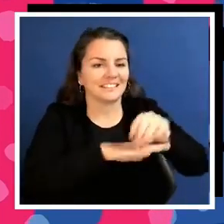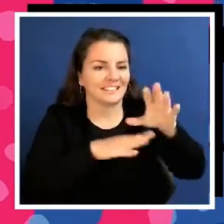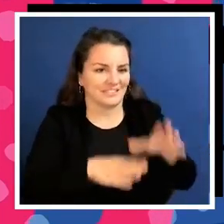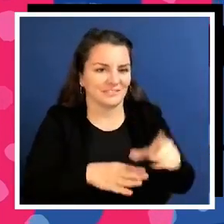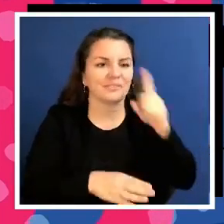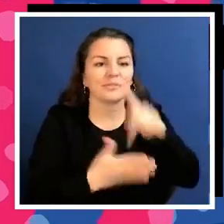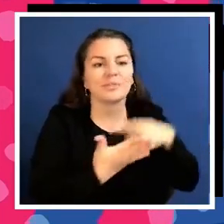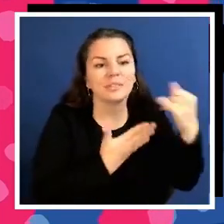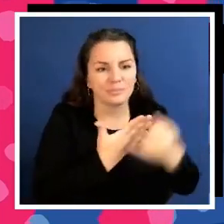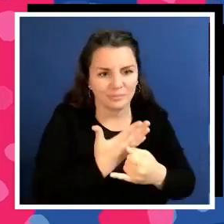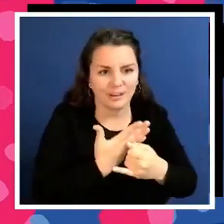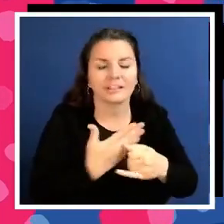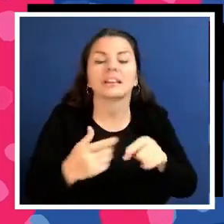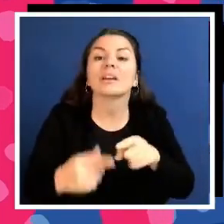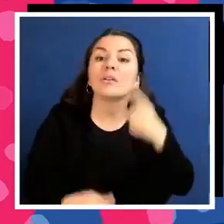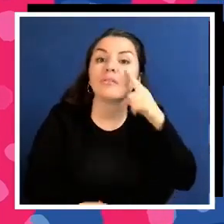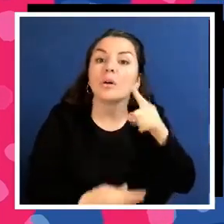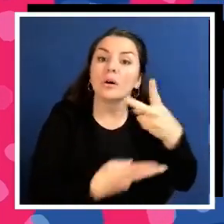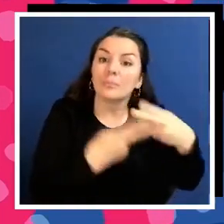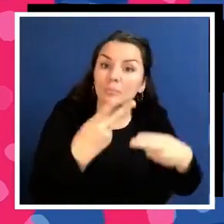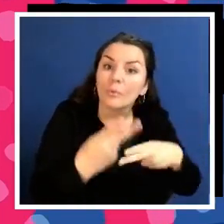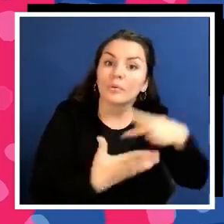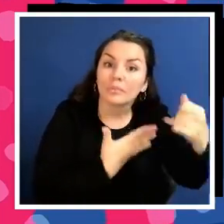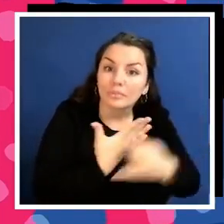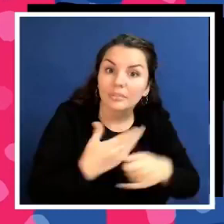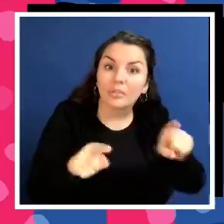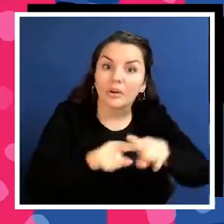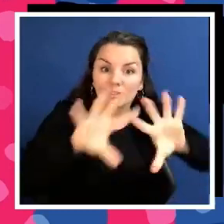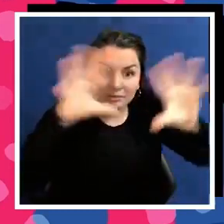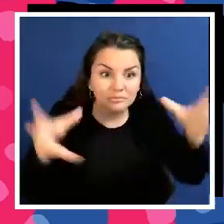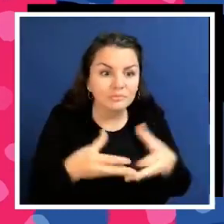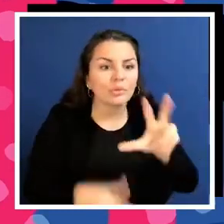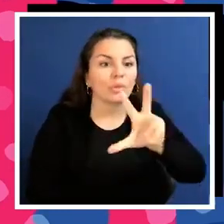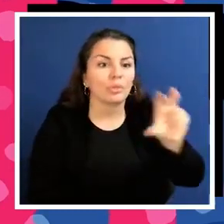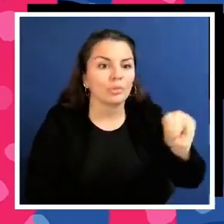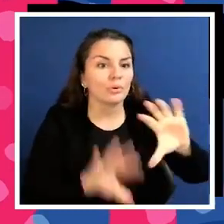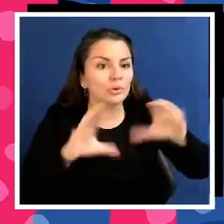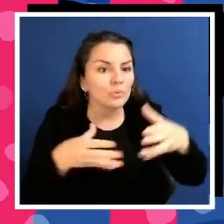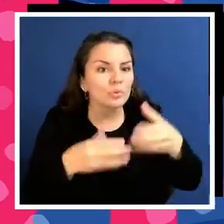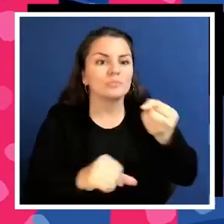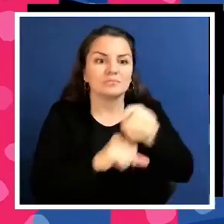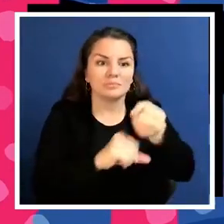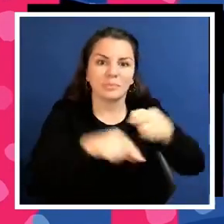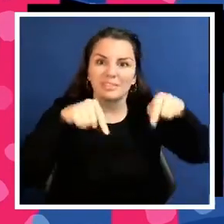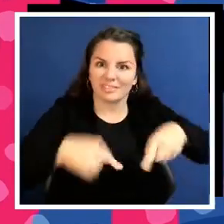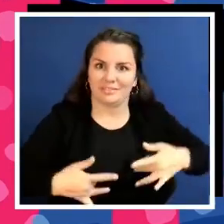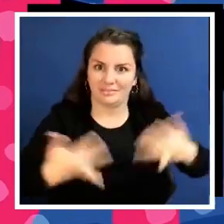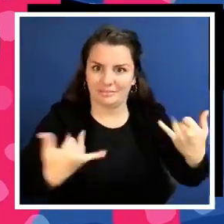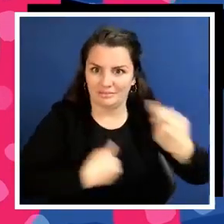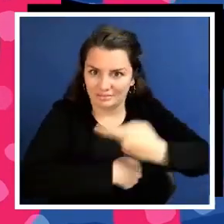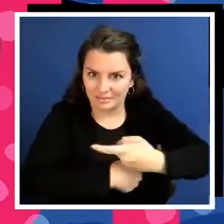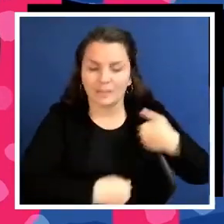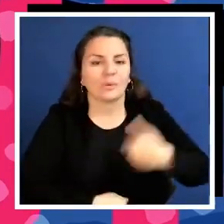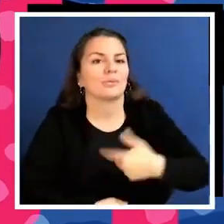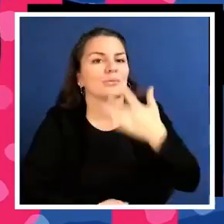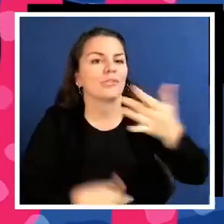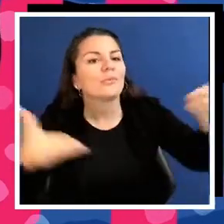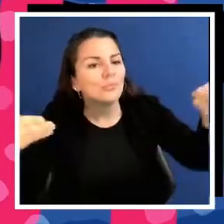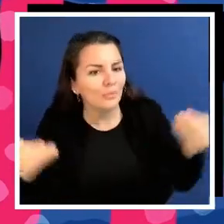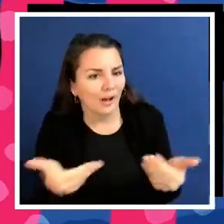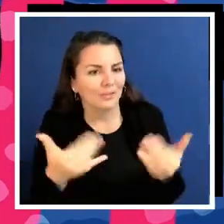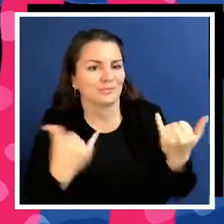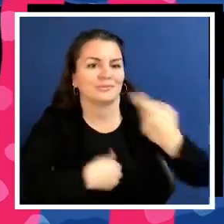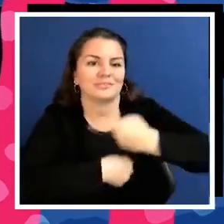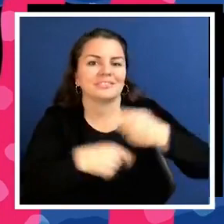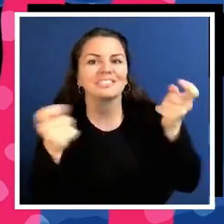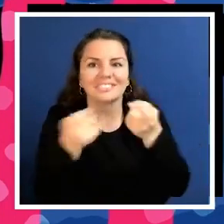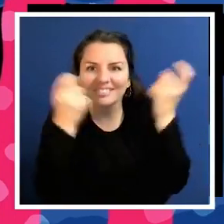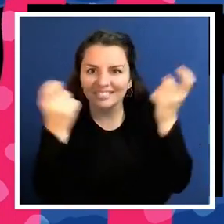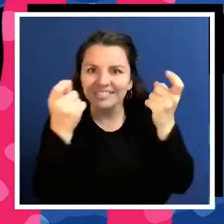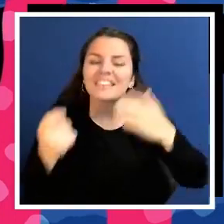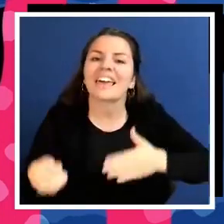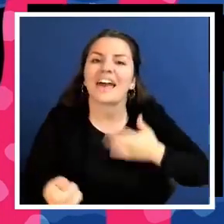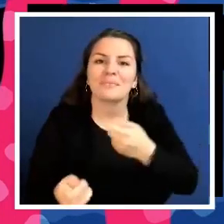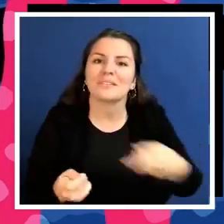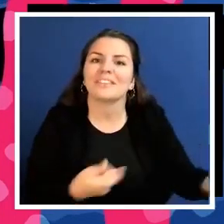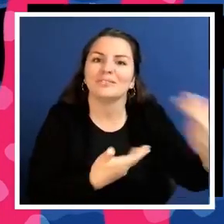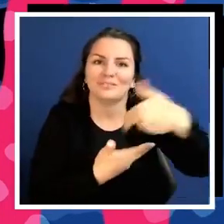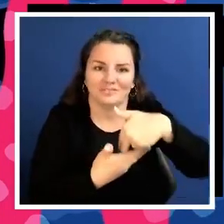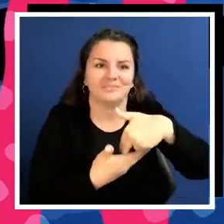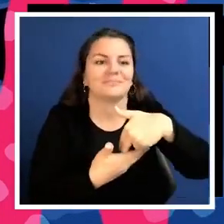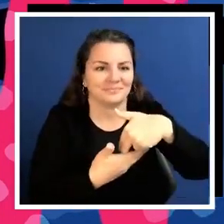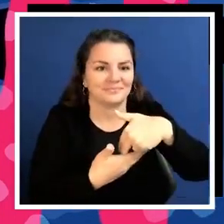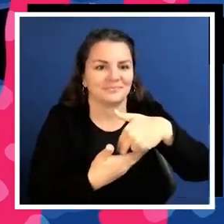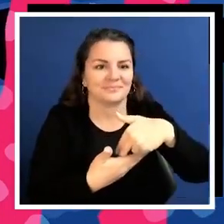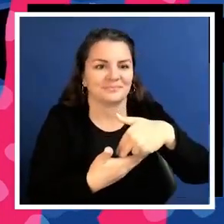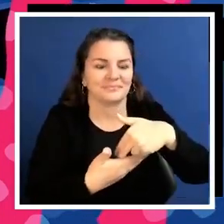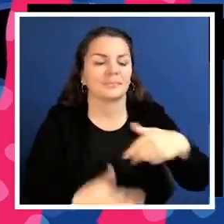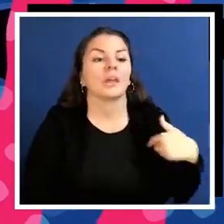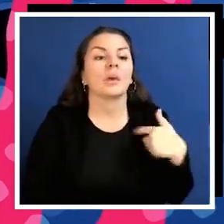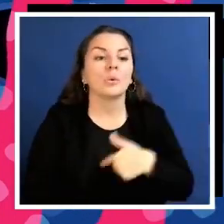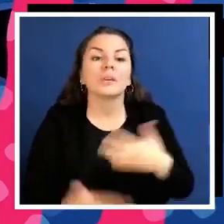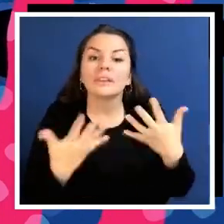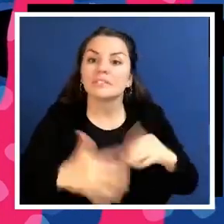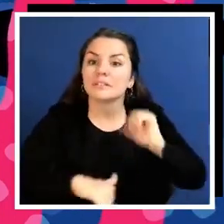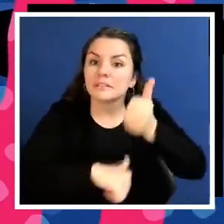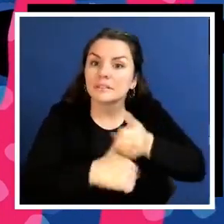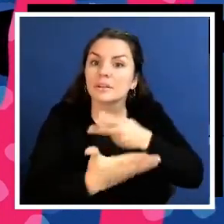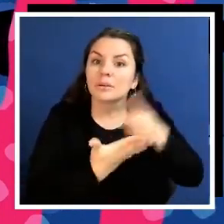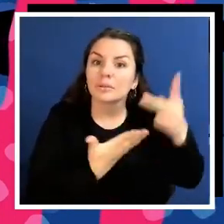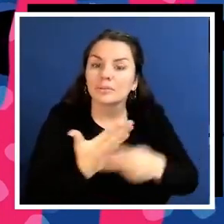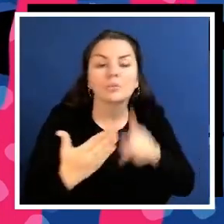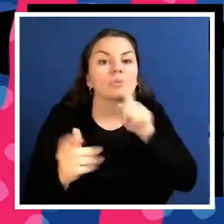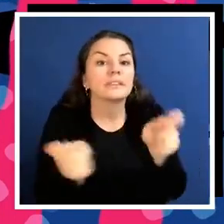THIS IS NICO.